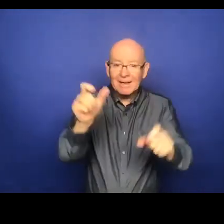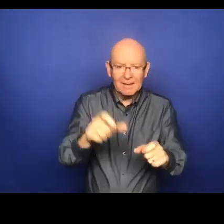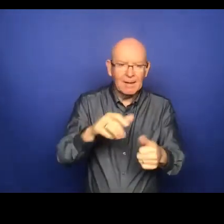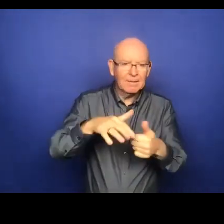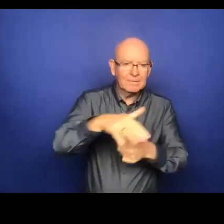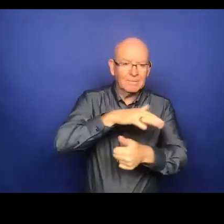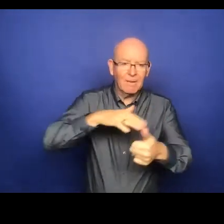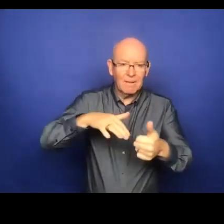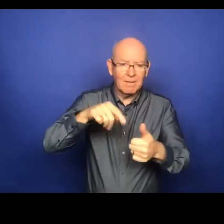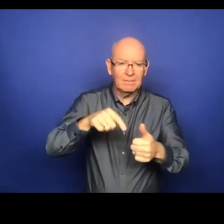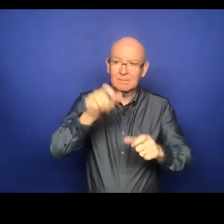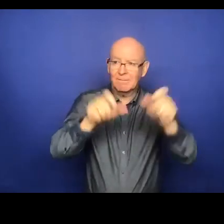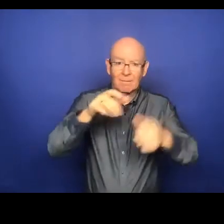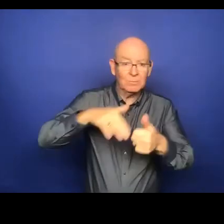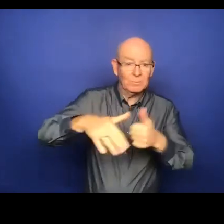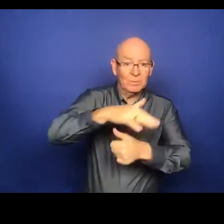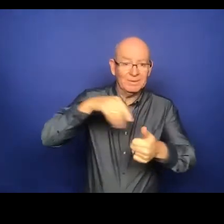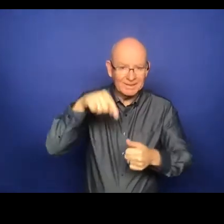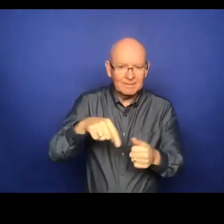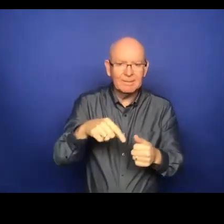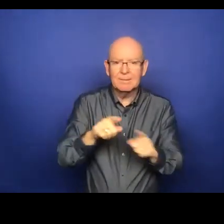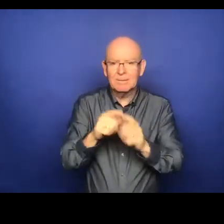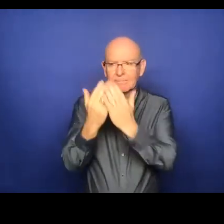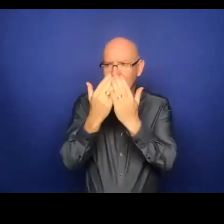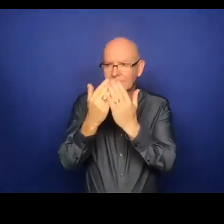facilitate progress towards these goals.